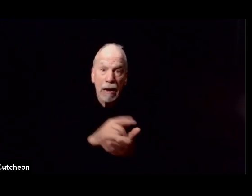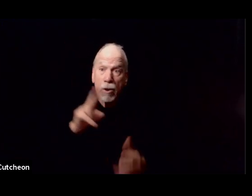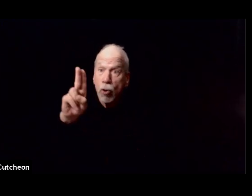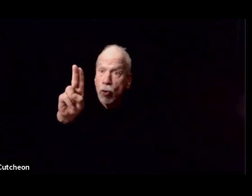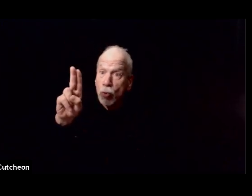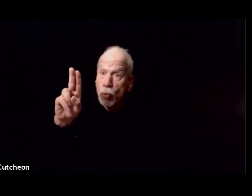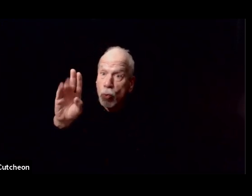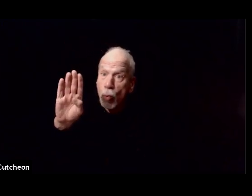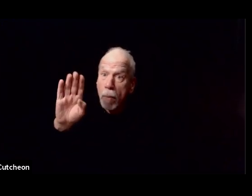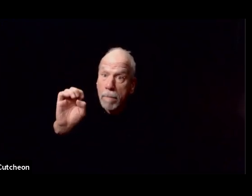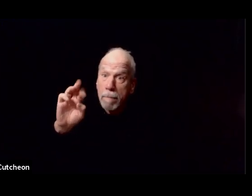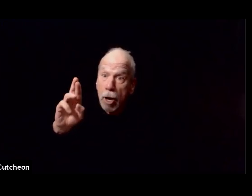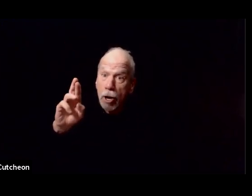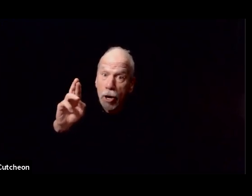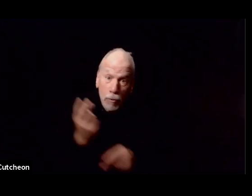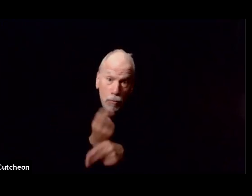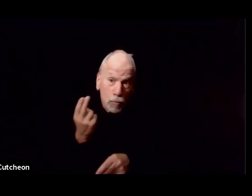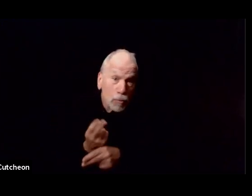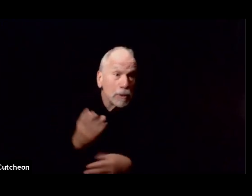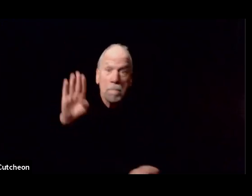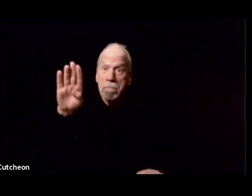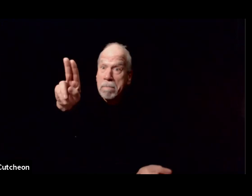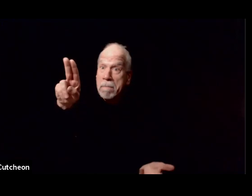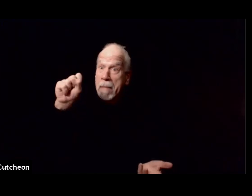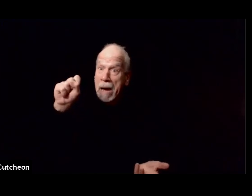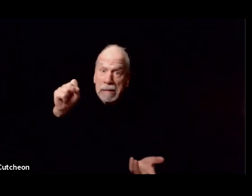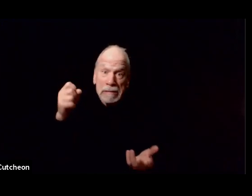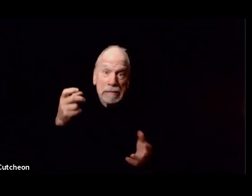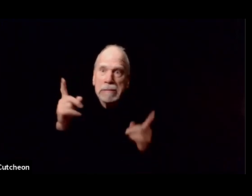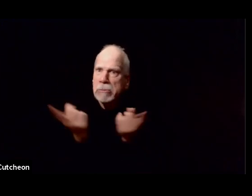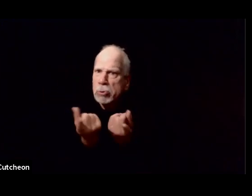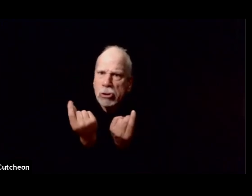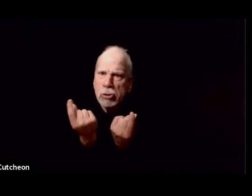thresholds that you have to think about what exposure that is. If you're with an uber driver